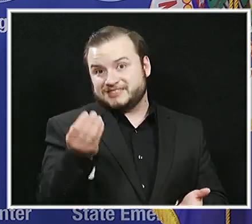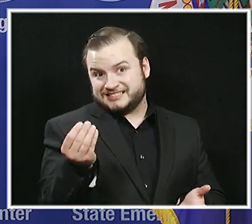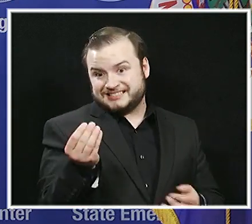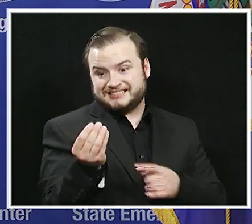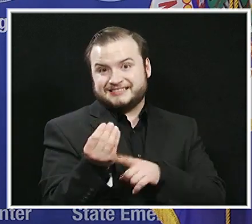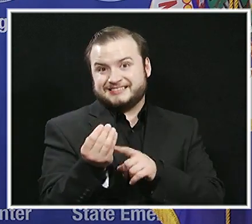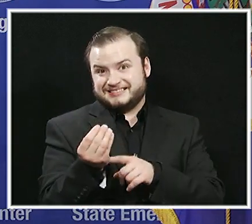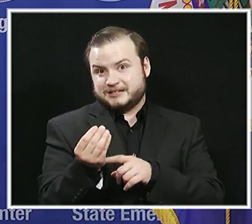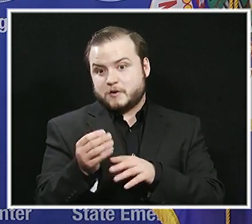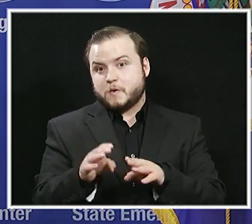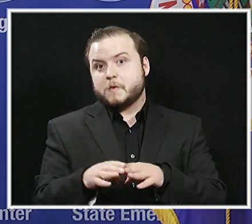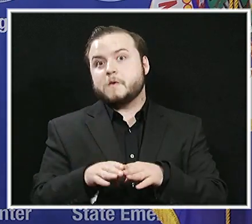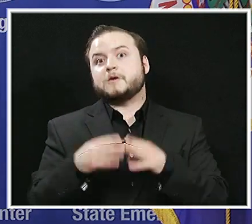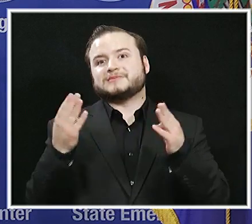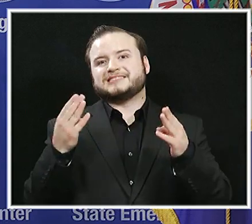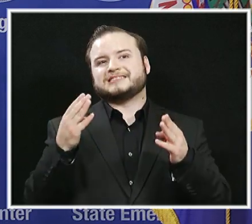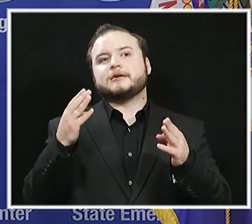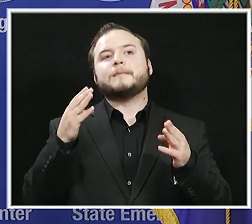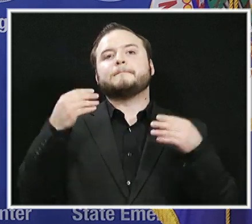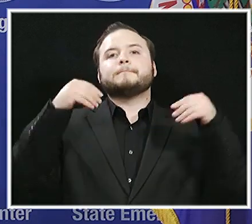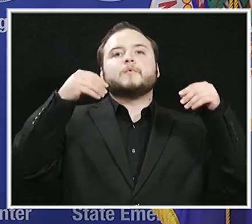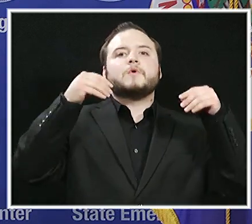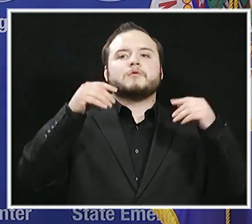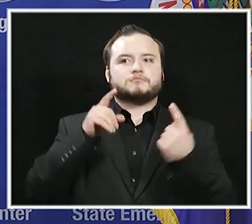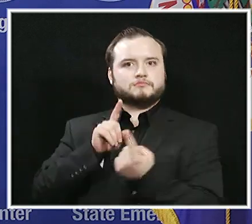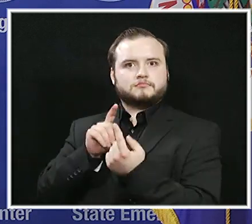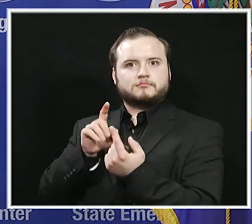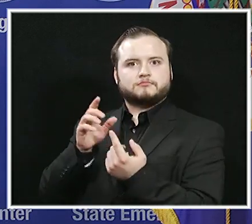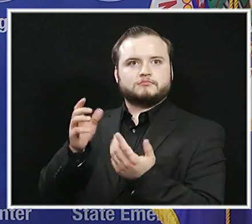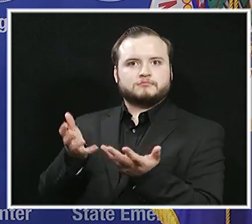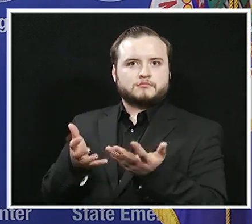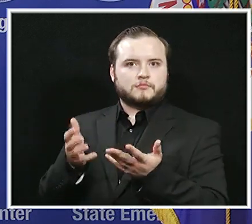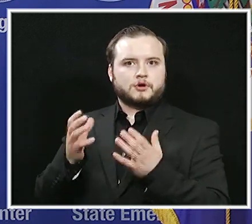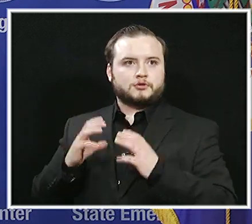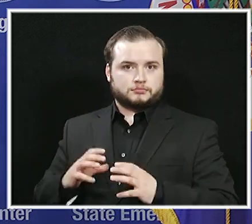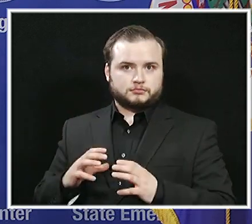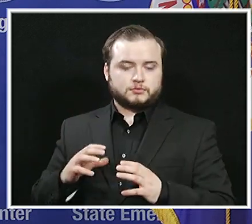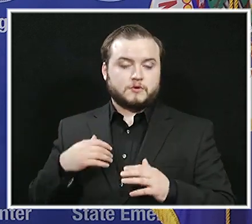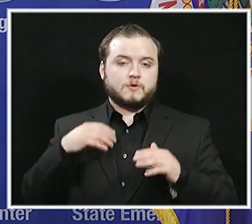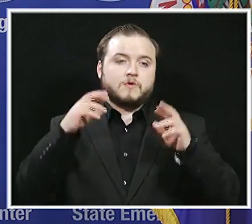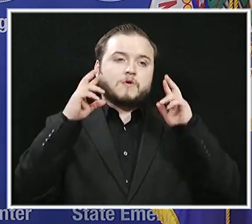18 that aren't there. And once we get open, and think about this, by Monday, customer-facing retailers who